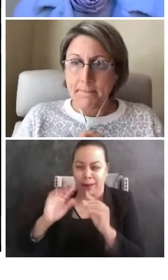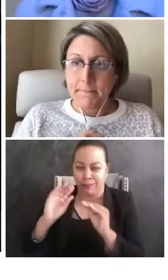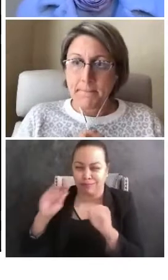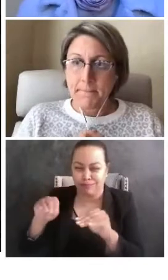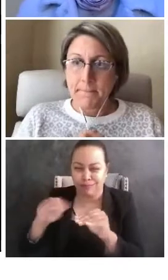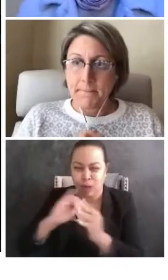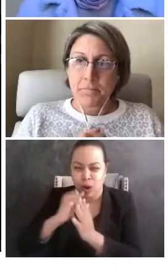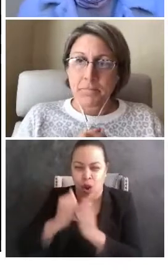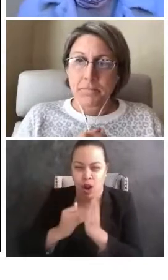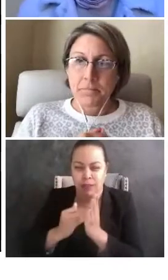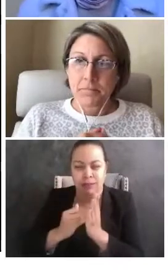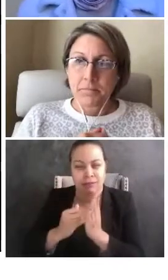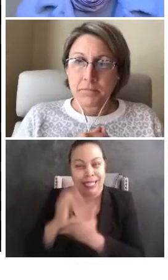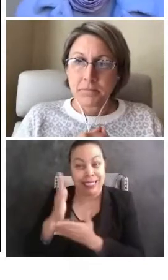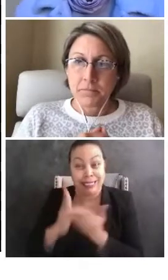know. Like Still Desirable.